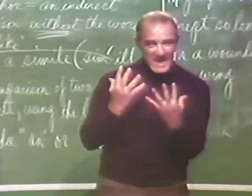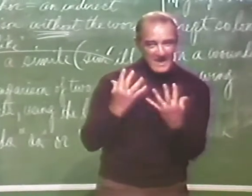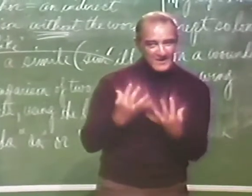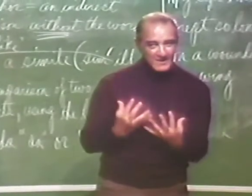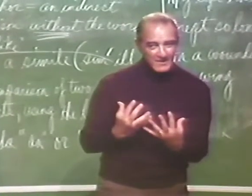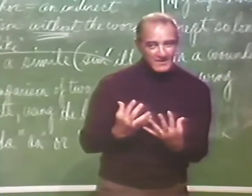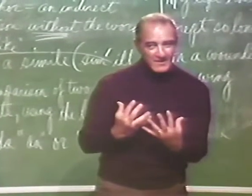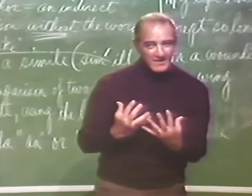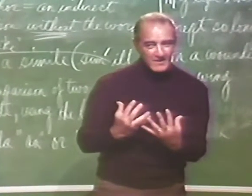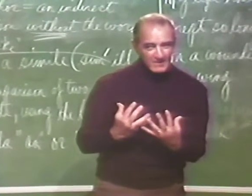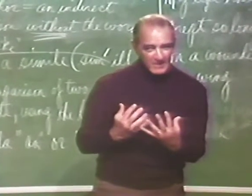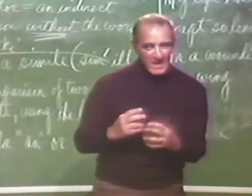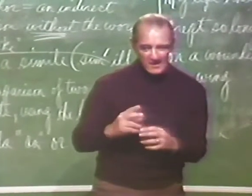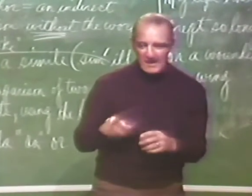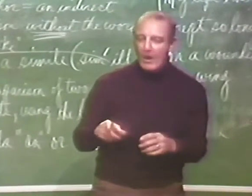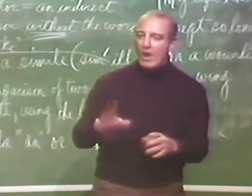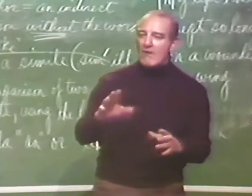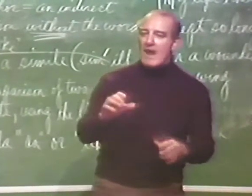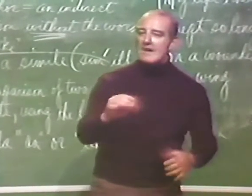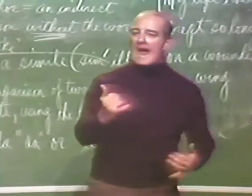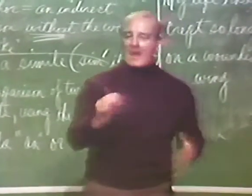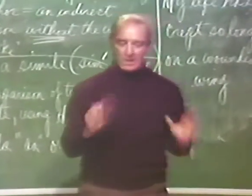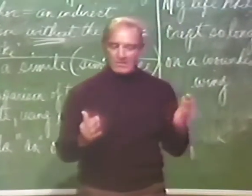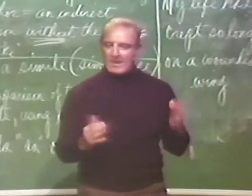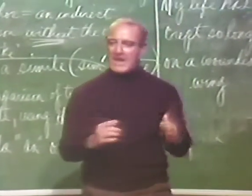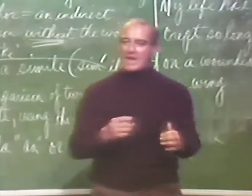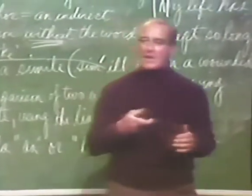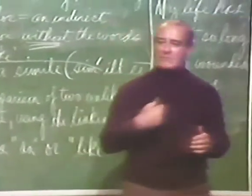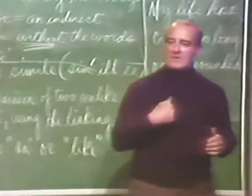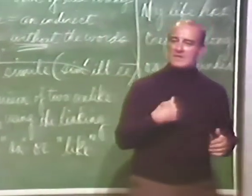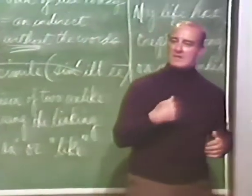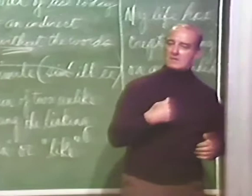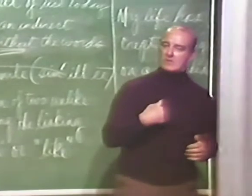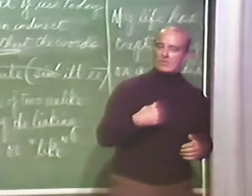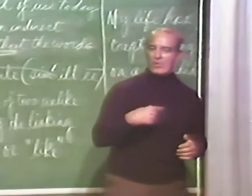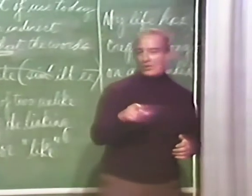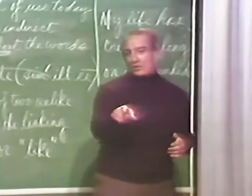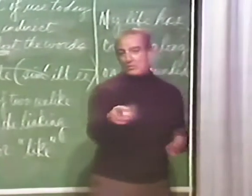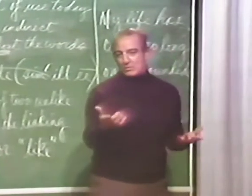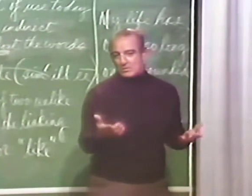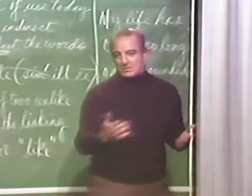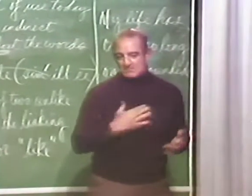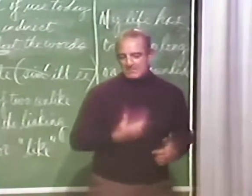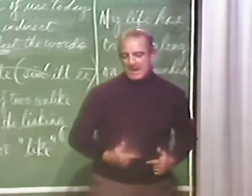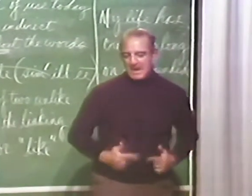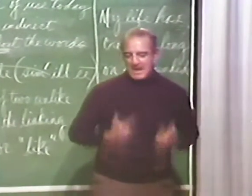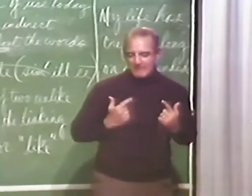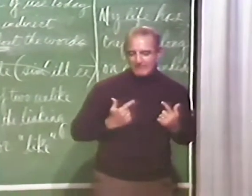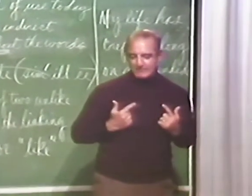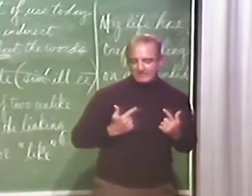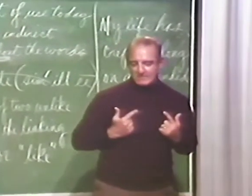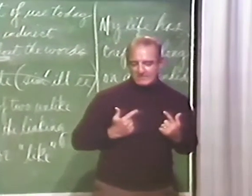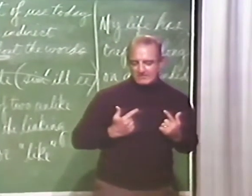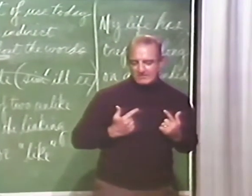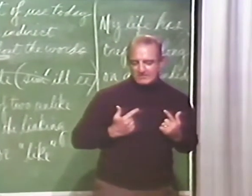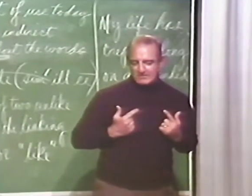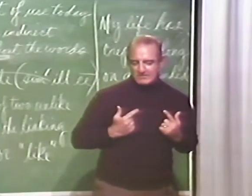FEEL SORRY FOR HIM, SAD. THERE, THERE. ALL RIGHT, NOW COMPARE ME OR YOU.